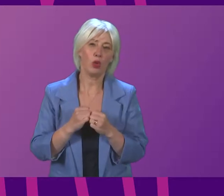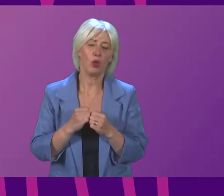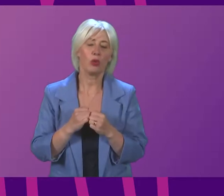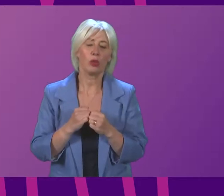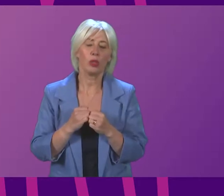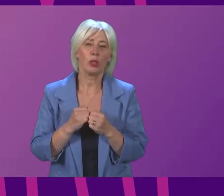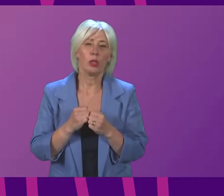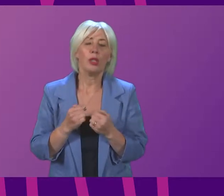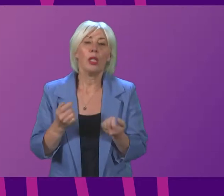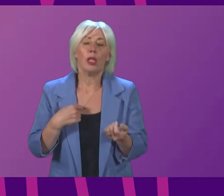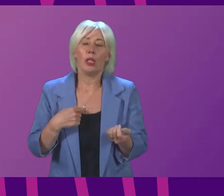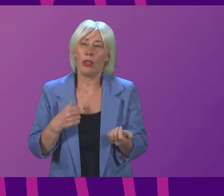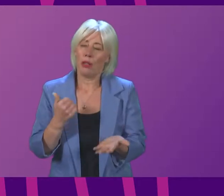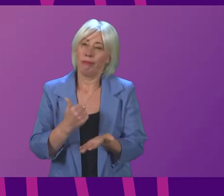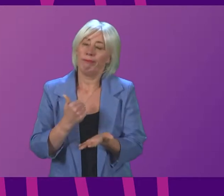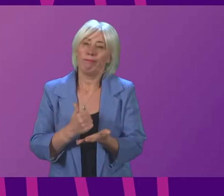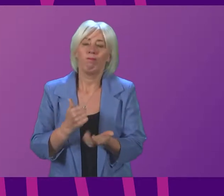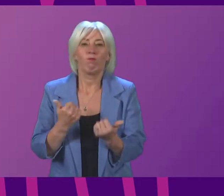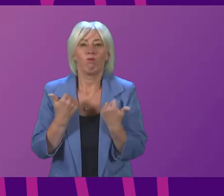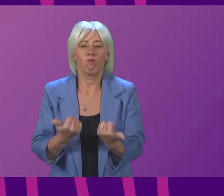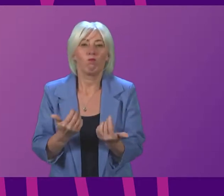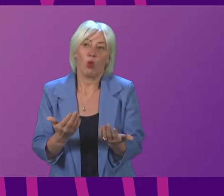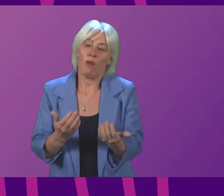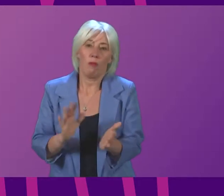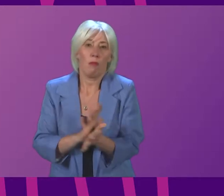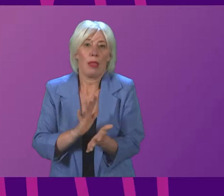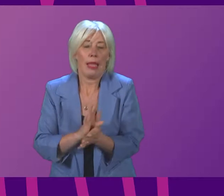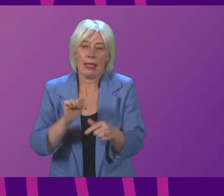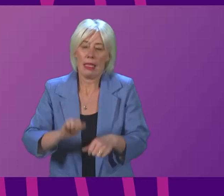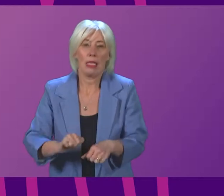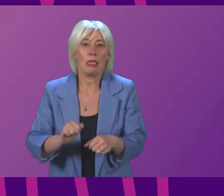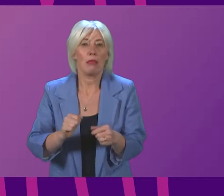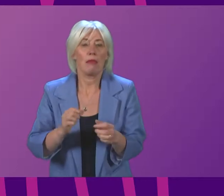I welcome the public inquiry and hope that it will be